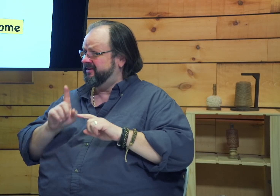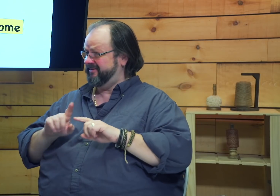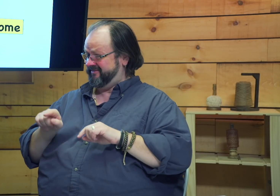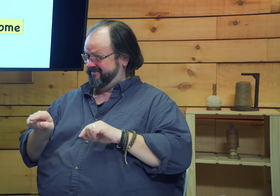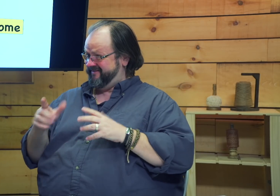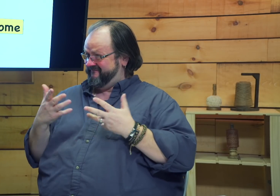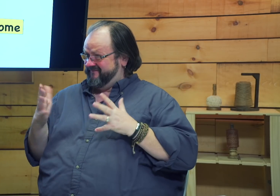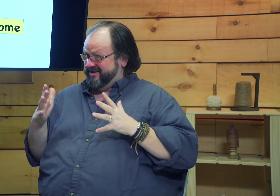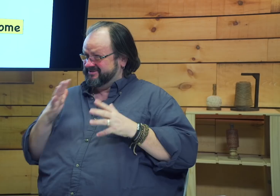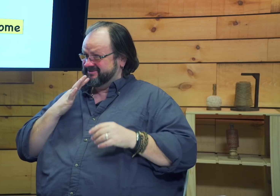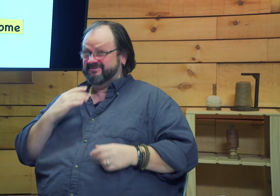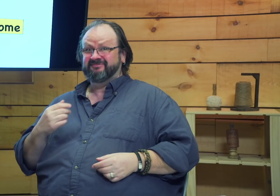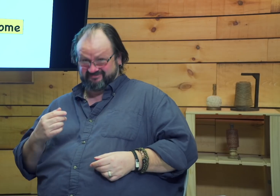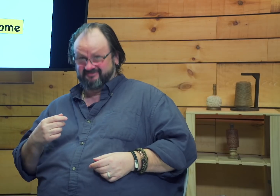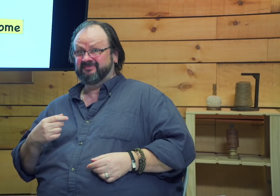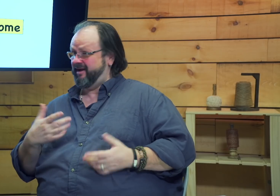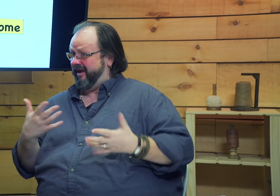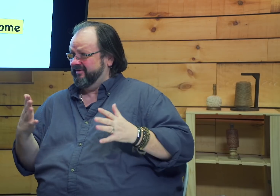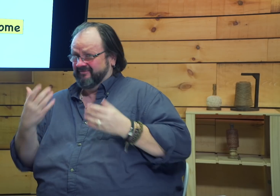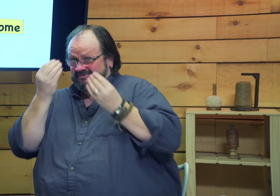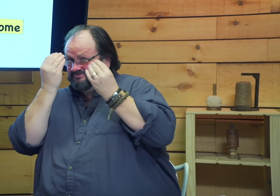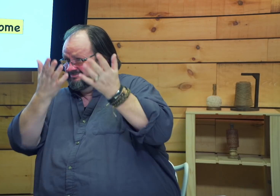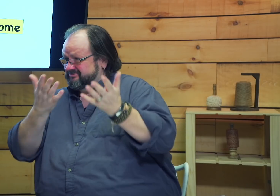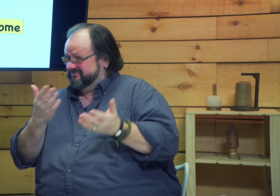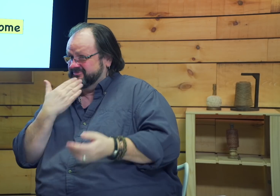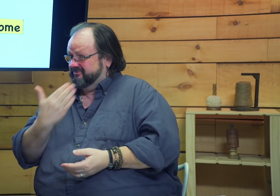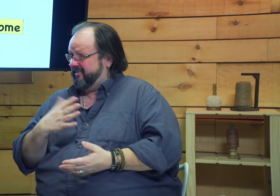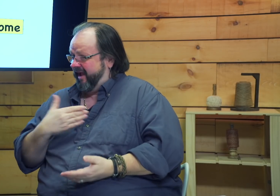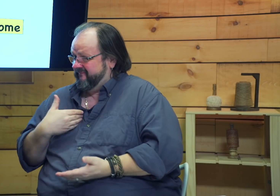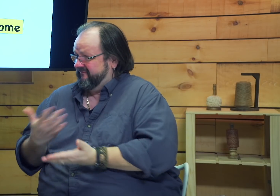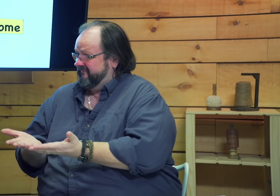to say thank you. But really, the child did say 'thank you' by nodding his or her head.